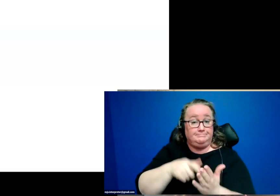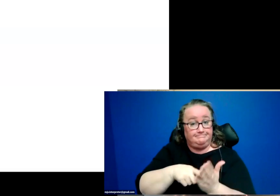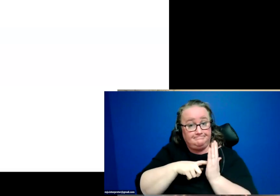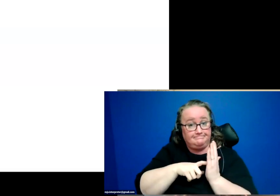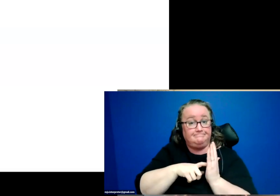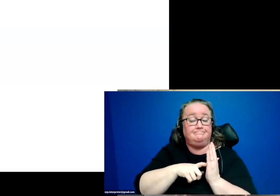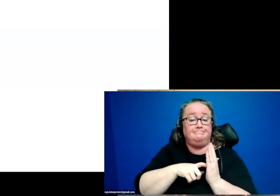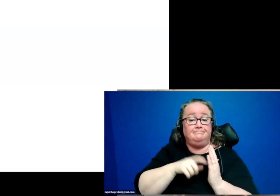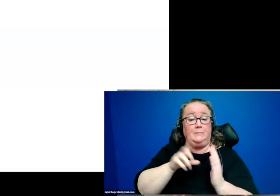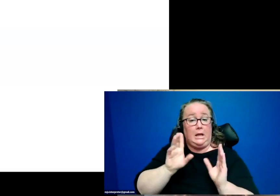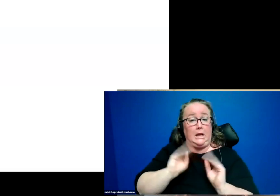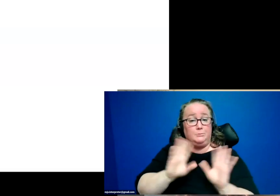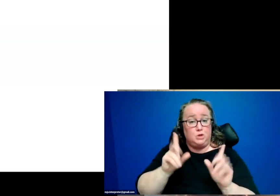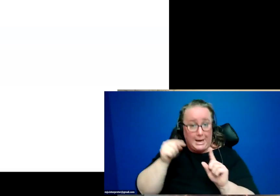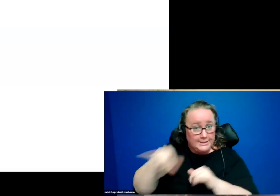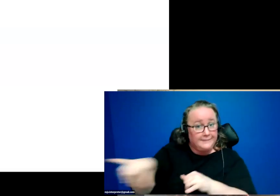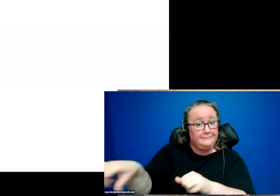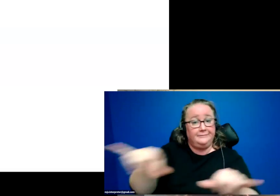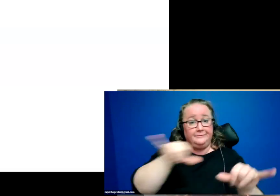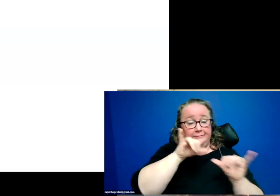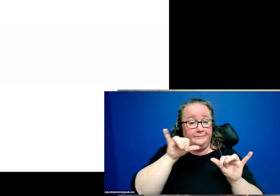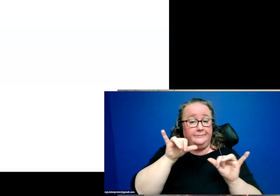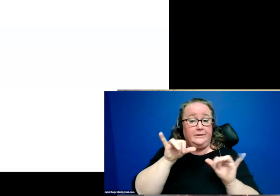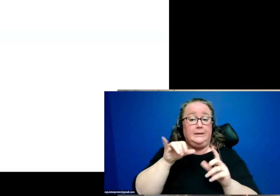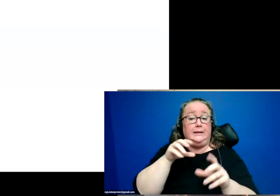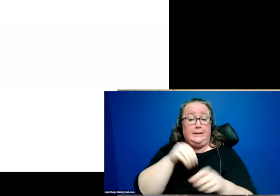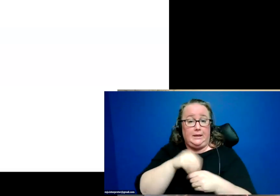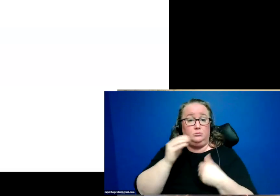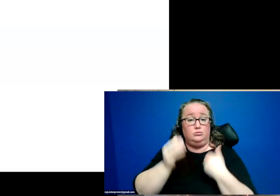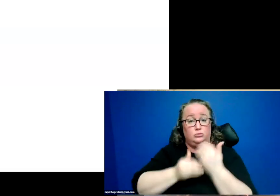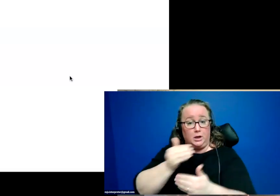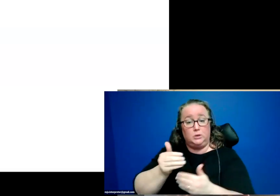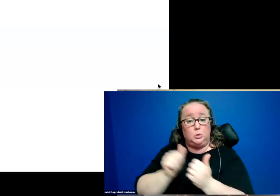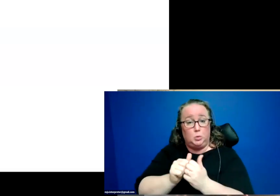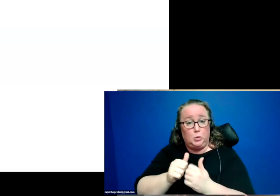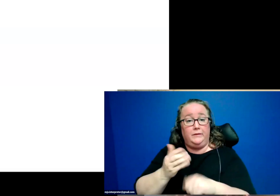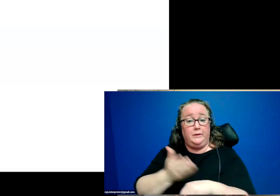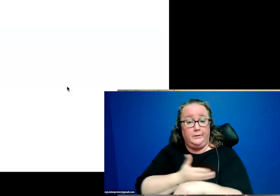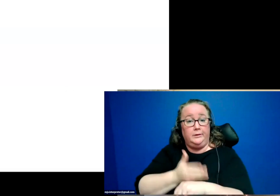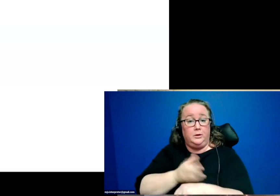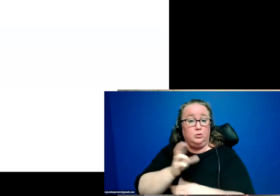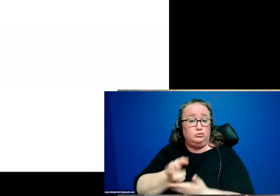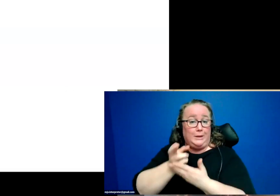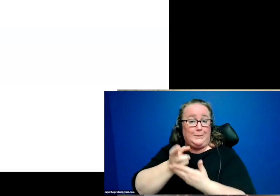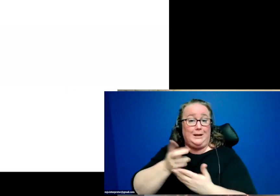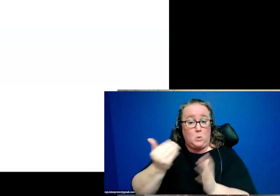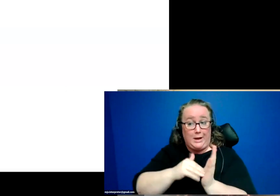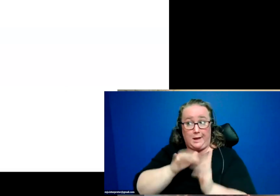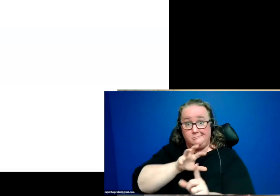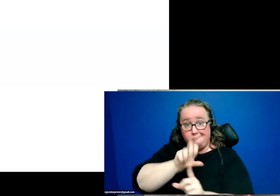an objective standard in progress in rehabilitation, trying to catch more of these issues proactively,